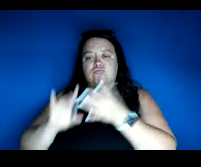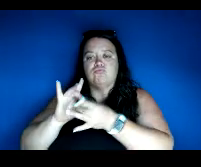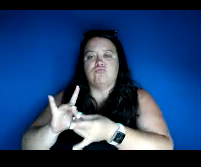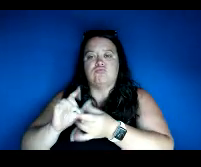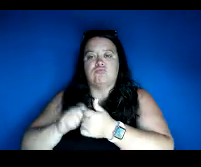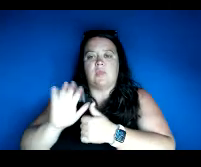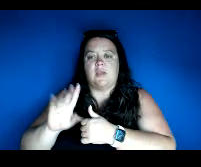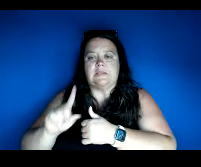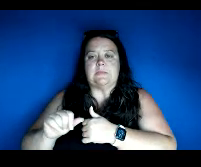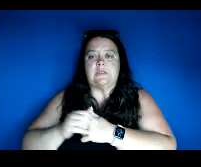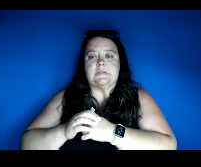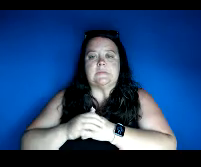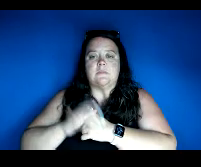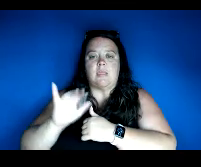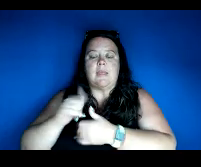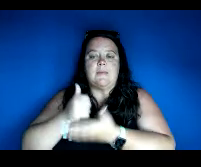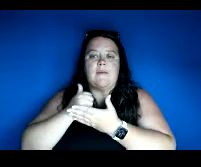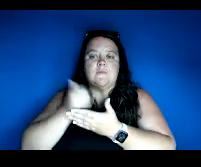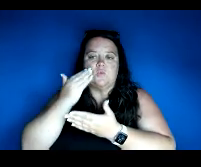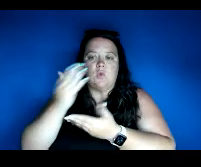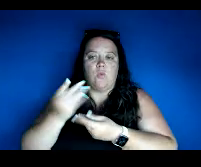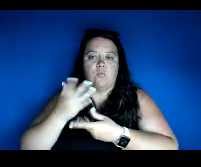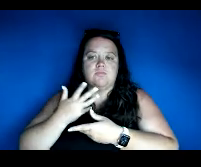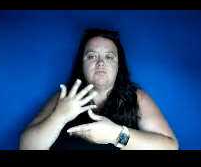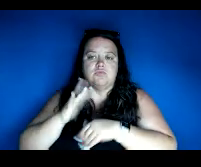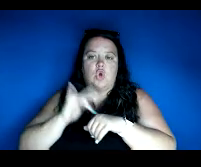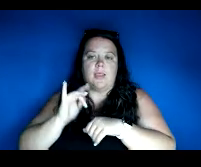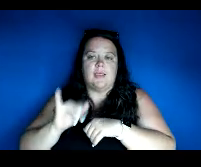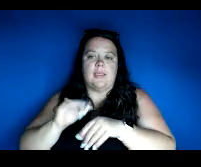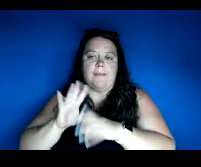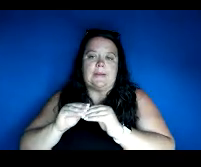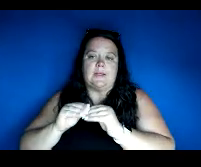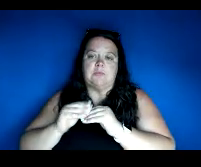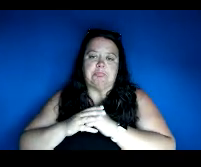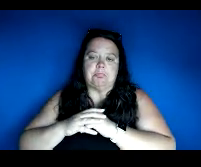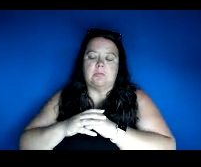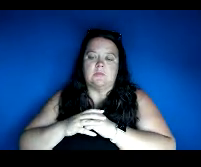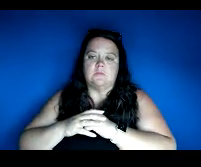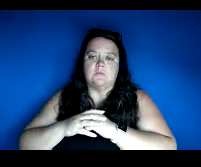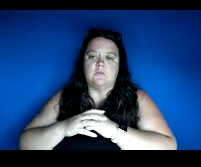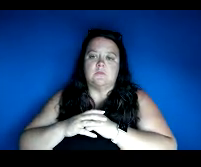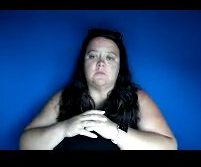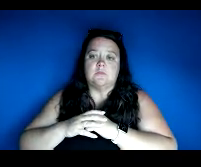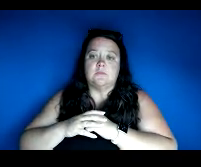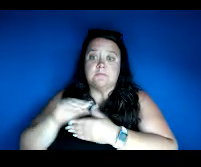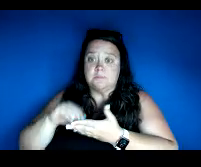those would be helpful things to know in advance. But it's not something where, you know, a student should feel super pressured to show up.